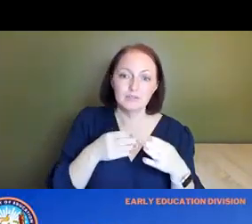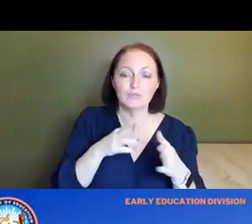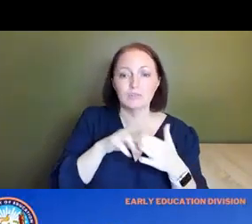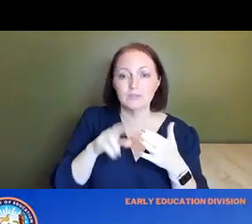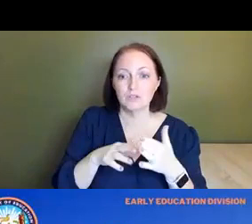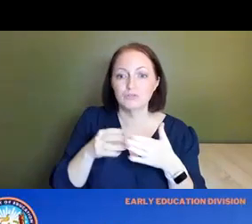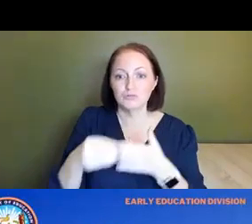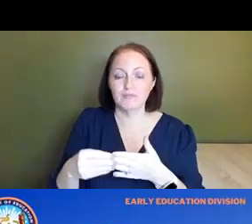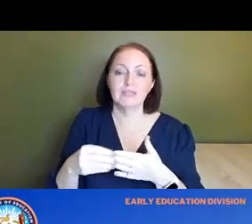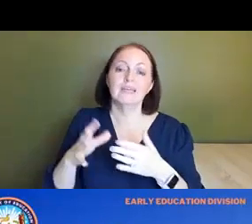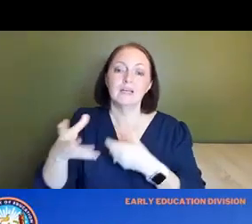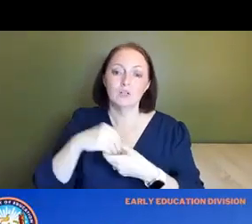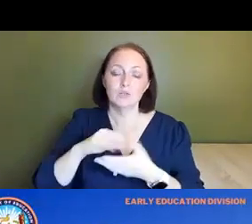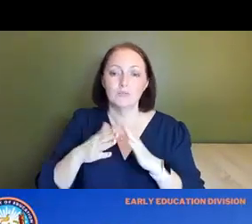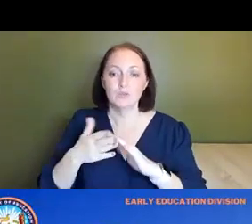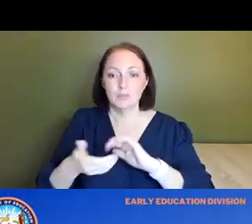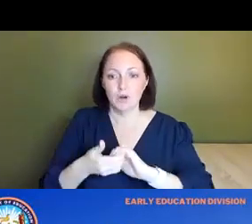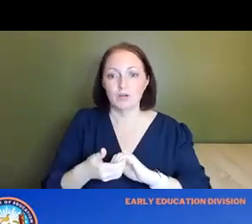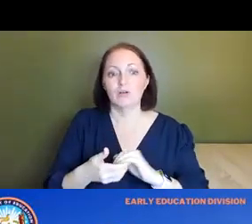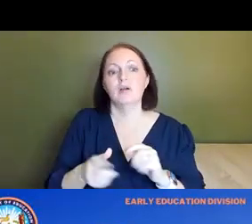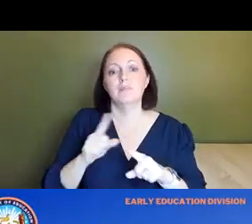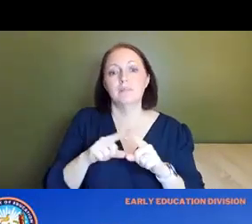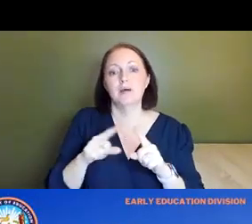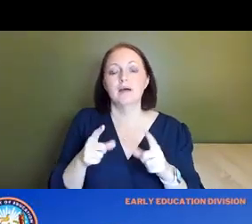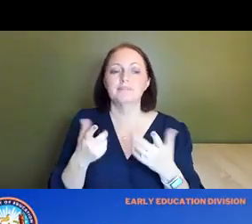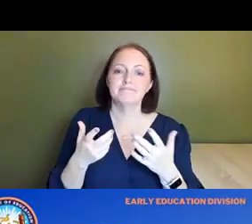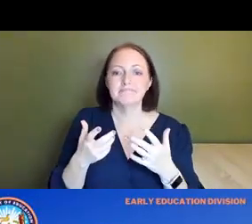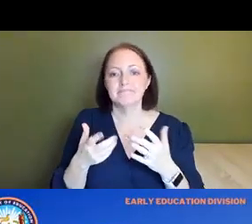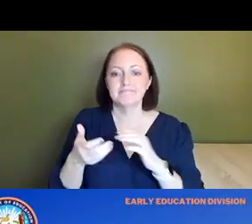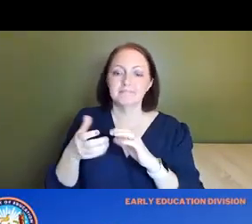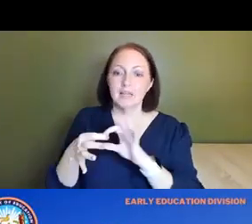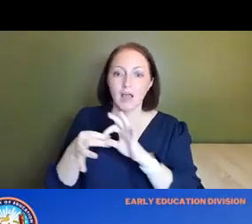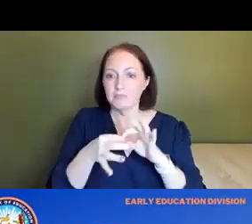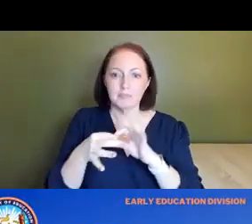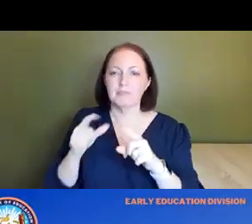partners and compliment but don't replicate learning activities that happened during the